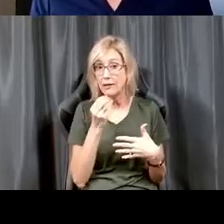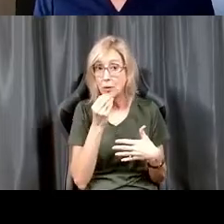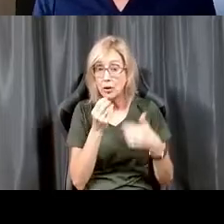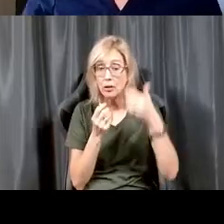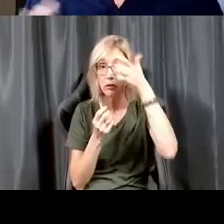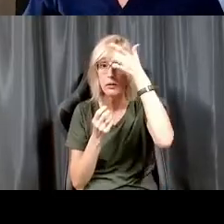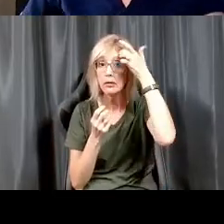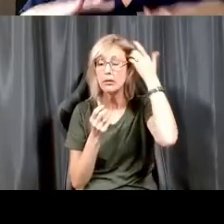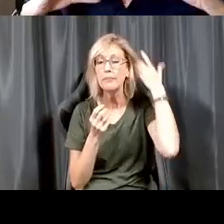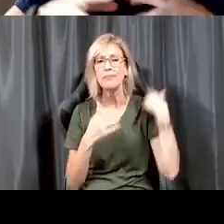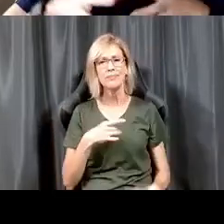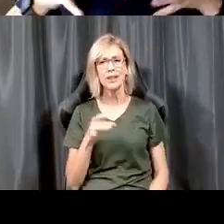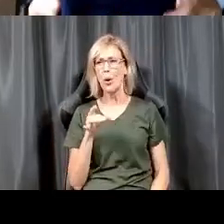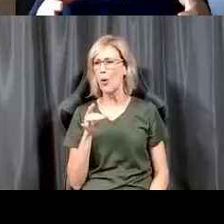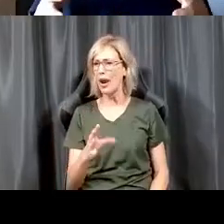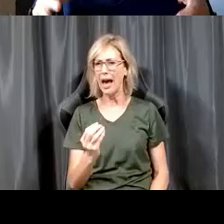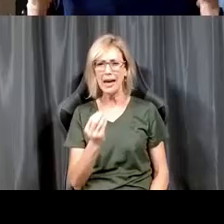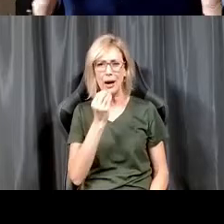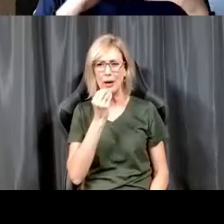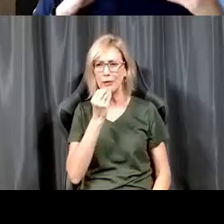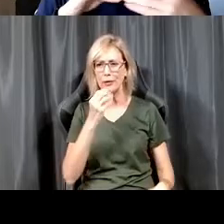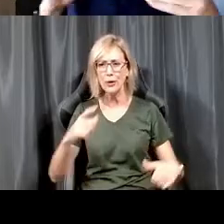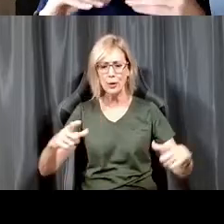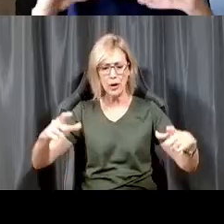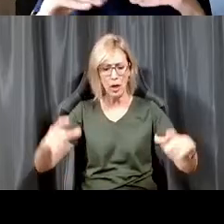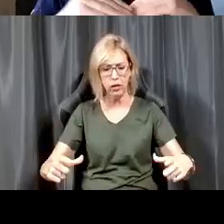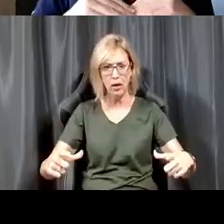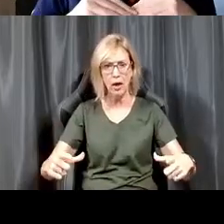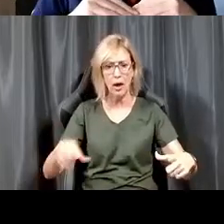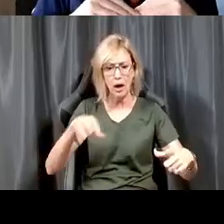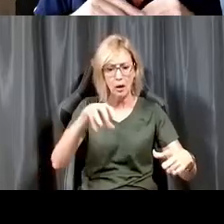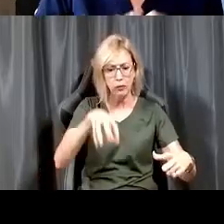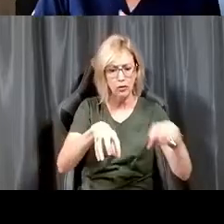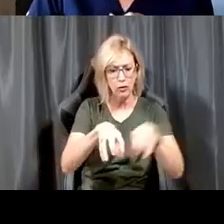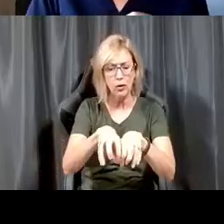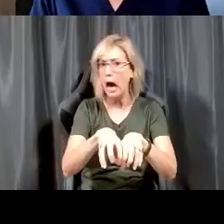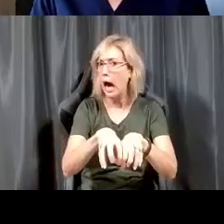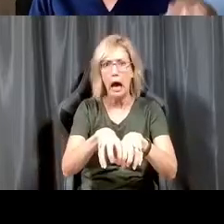They don't like their foods on their plate to mix or touch. Or maybe they don't even like